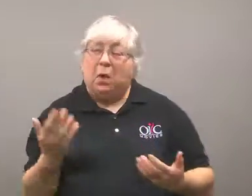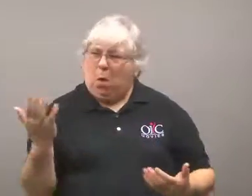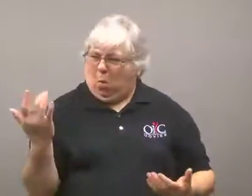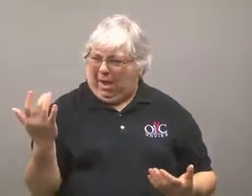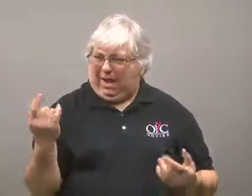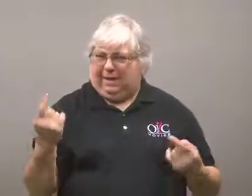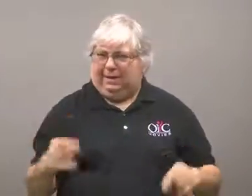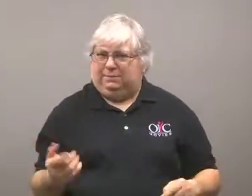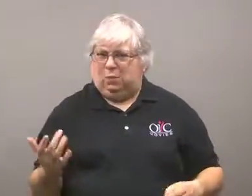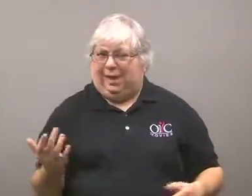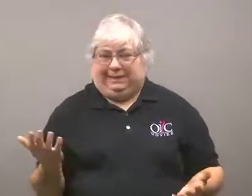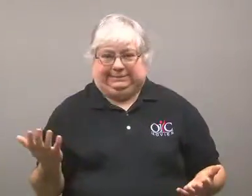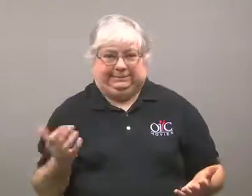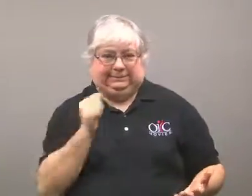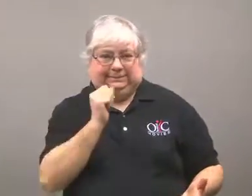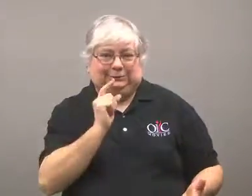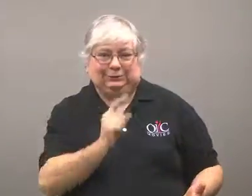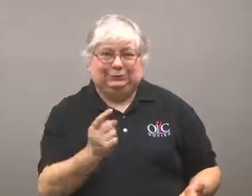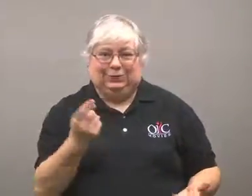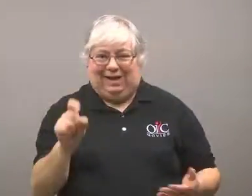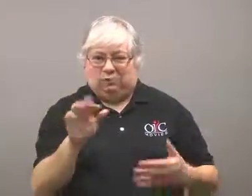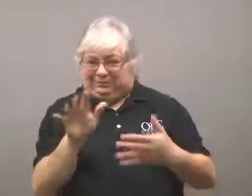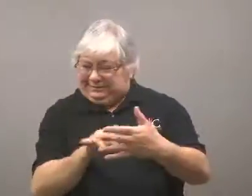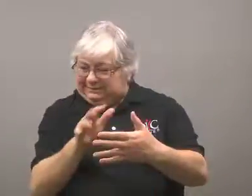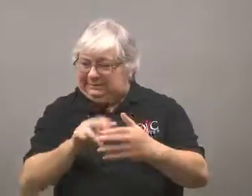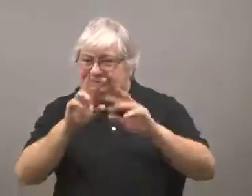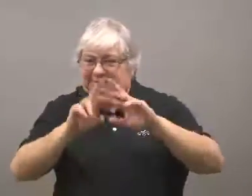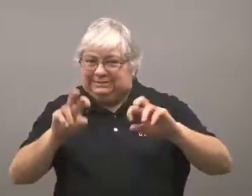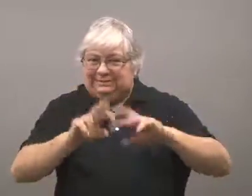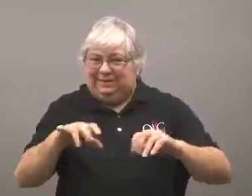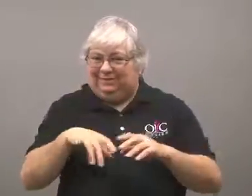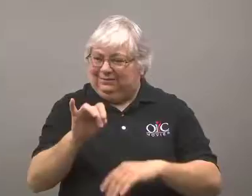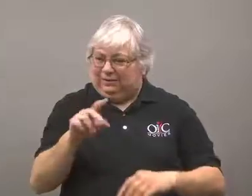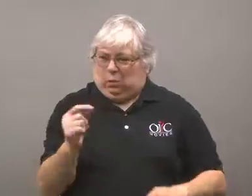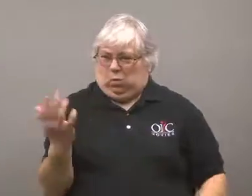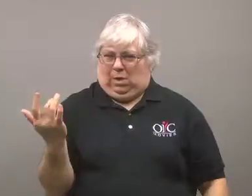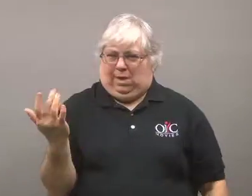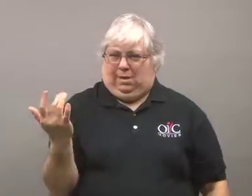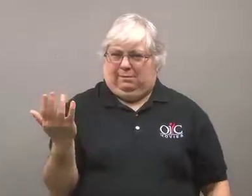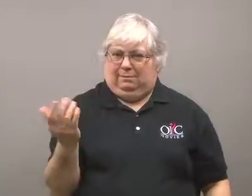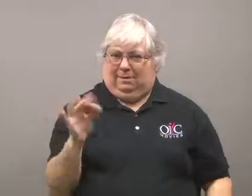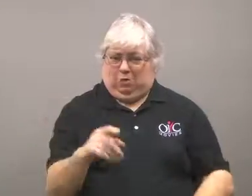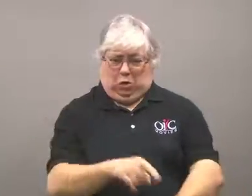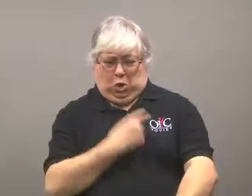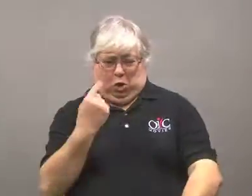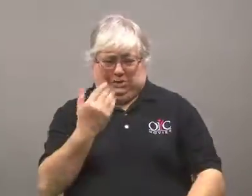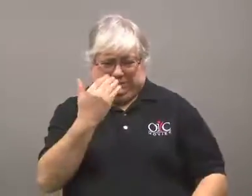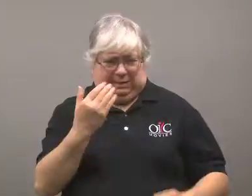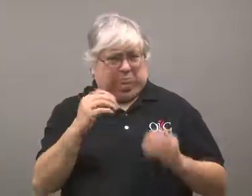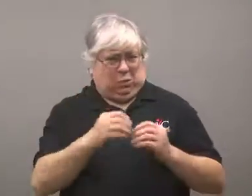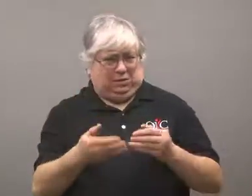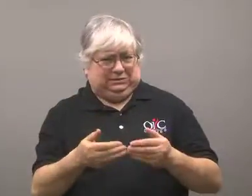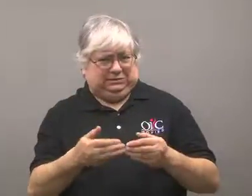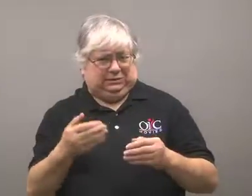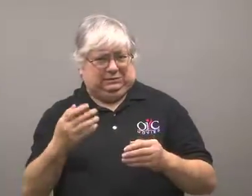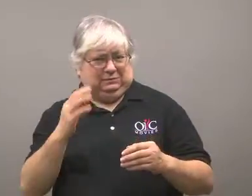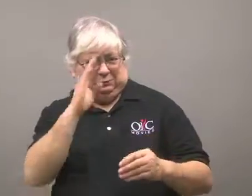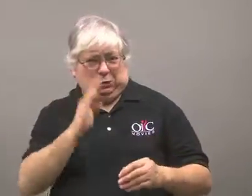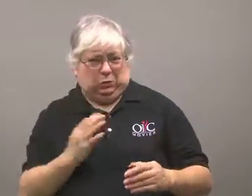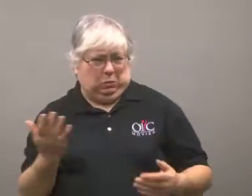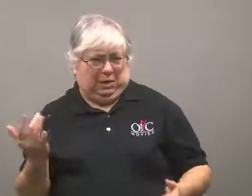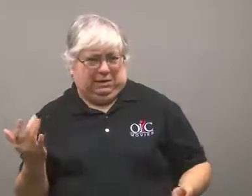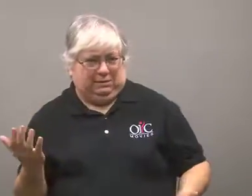More research is needed to figure out why sleeping longer increases the risk of stroke.